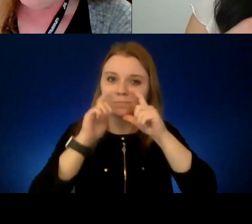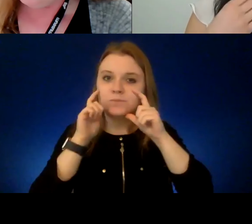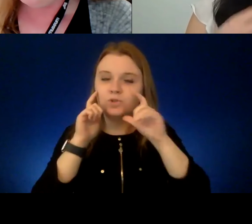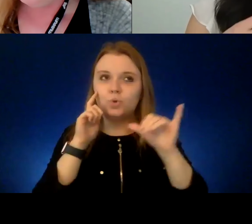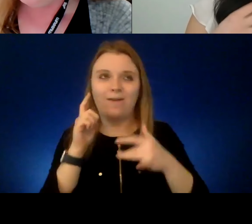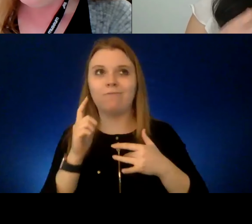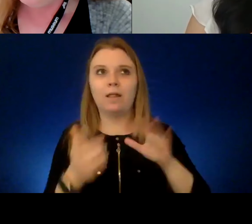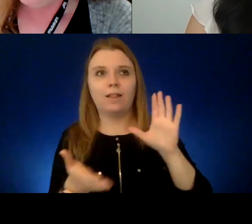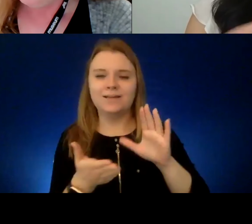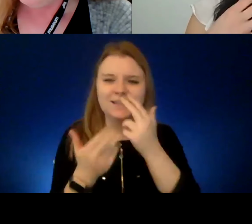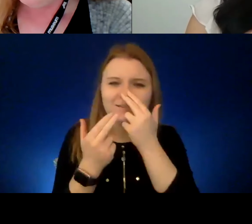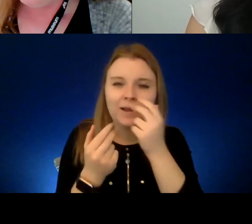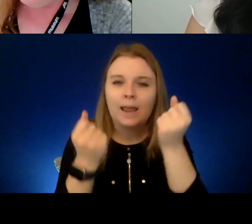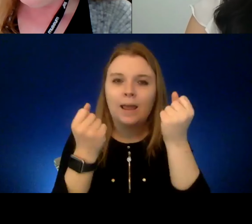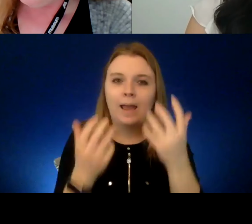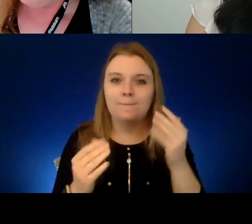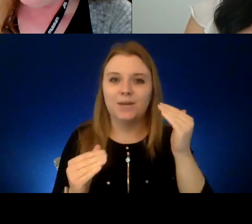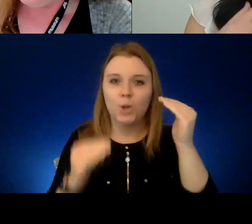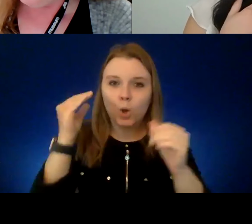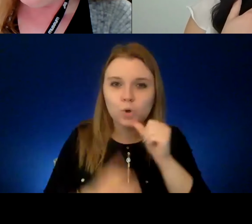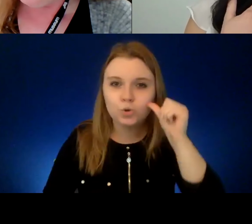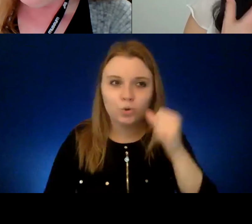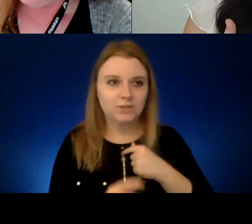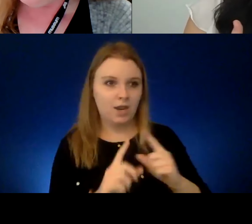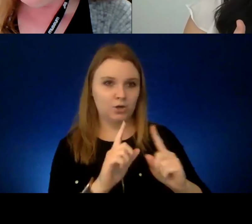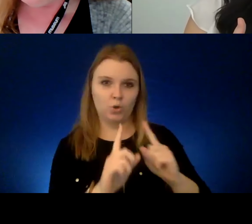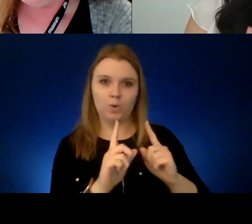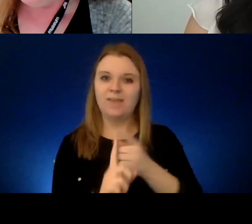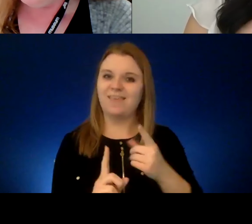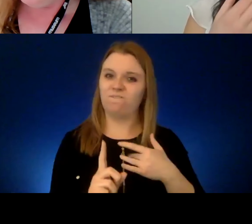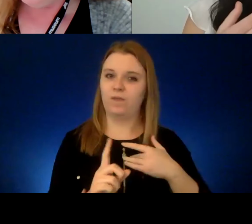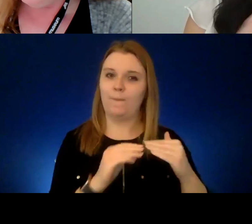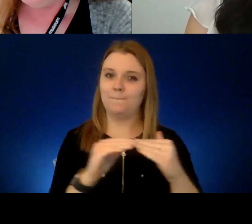It's funny how many adults that I speak to who say they feel peer pressured when they go somewhere